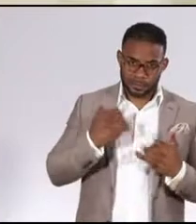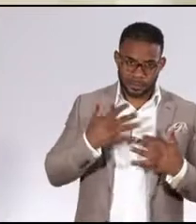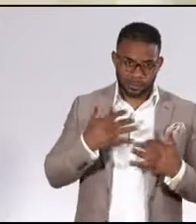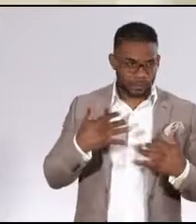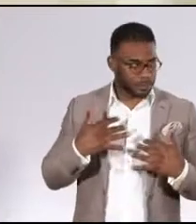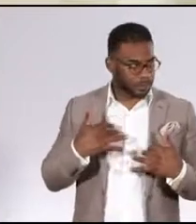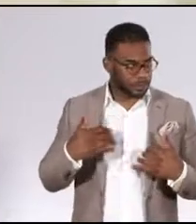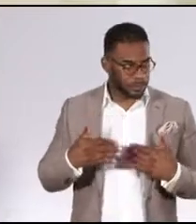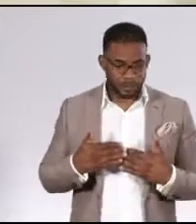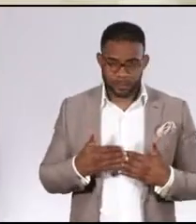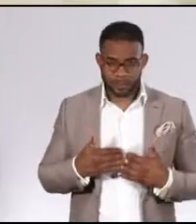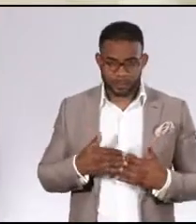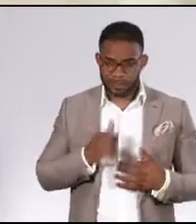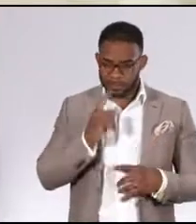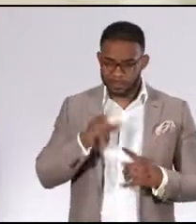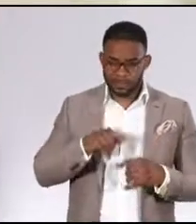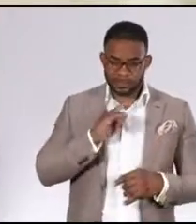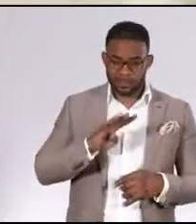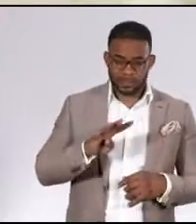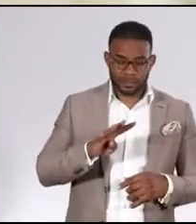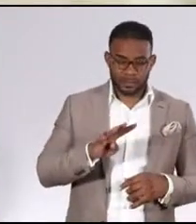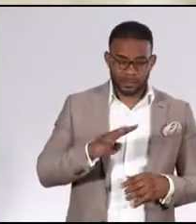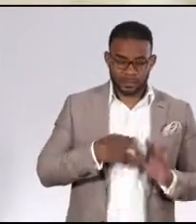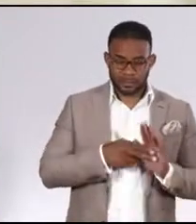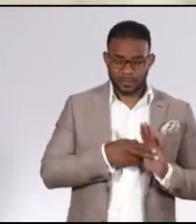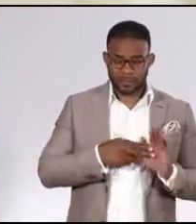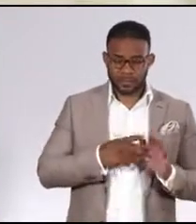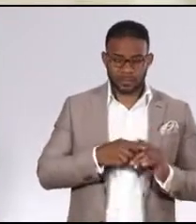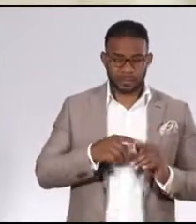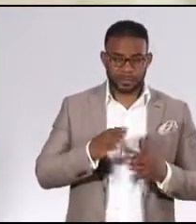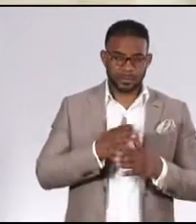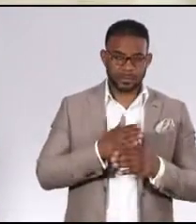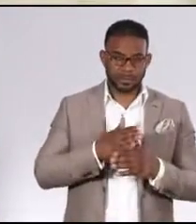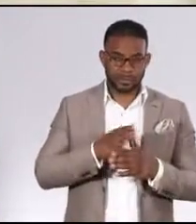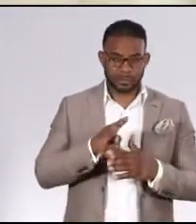It wasn't it.